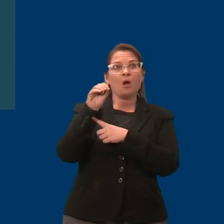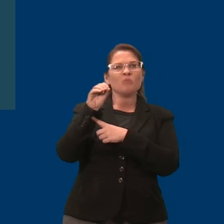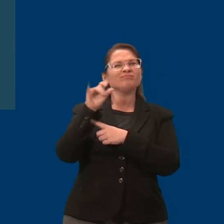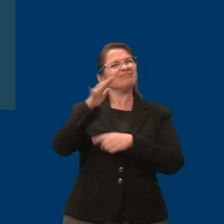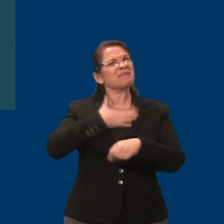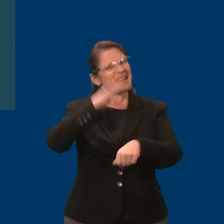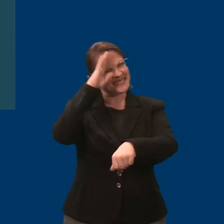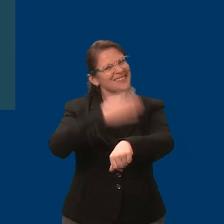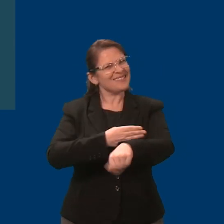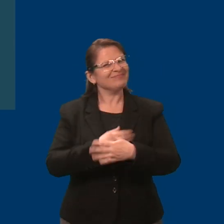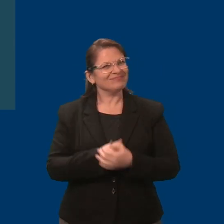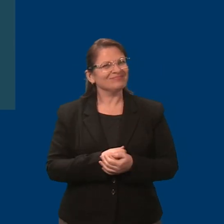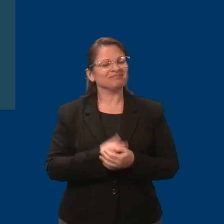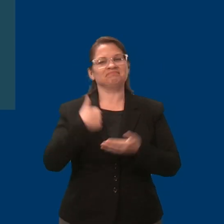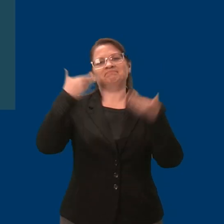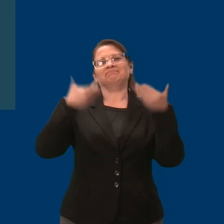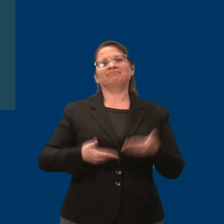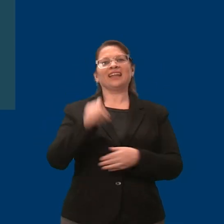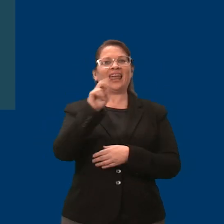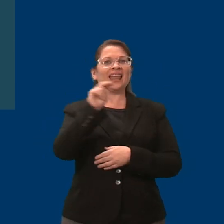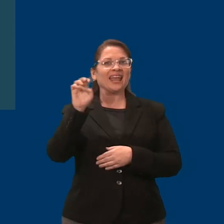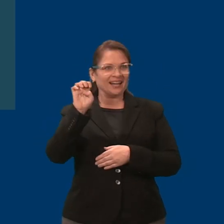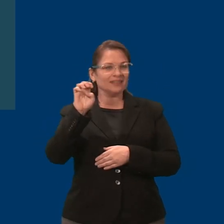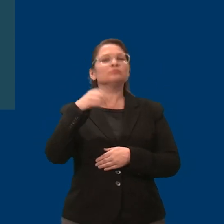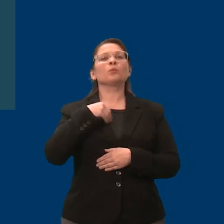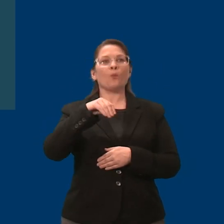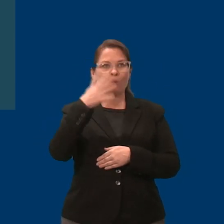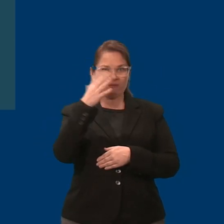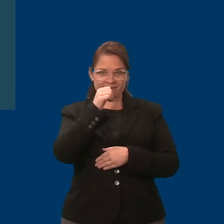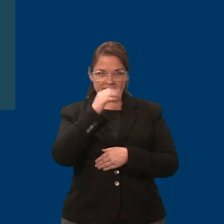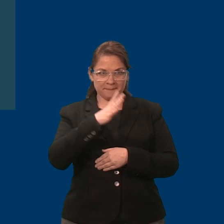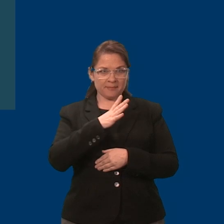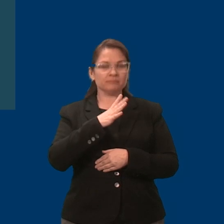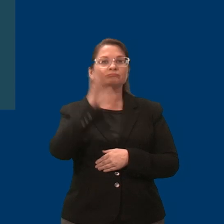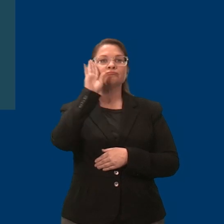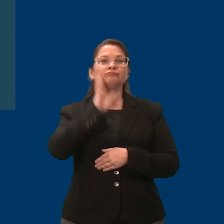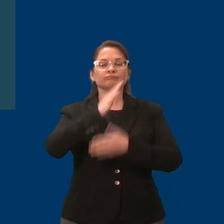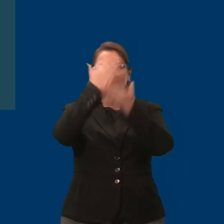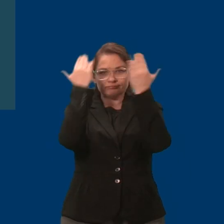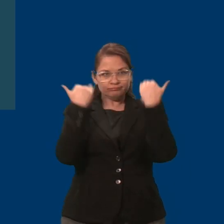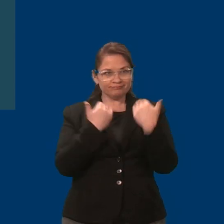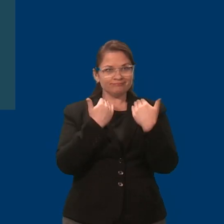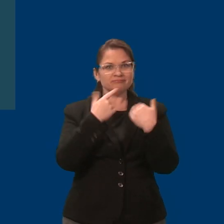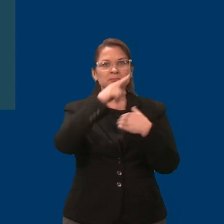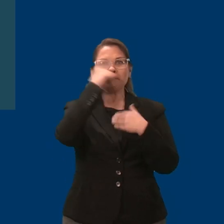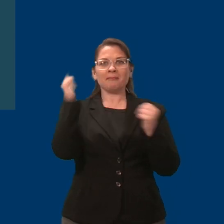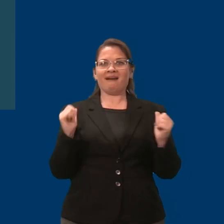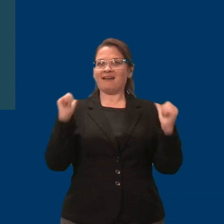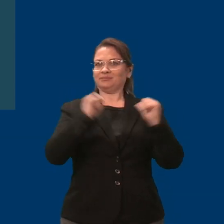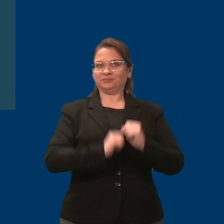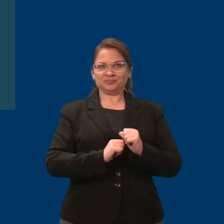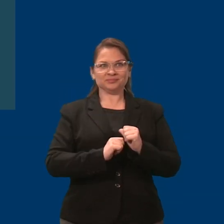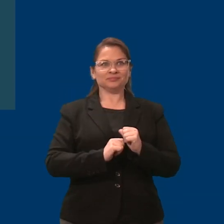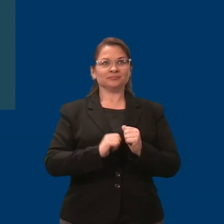I am a white female with brown hair, wearing a black sweater. Leo has a rare genetic disease called Pompe Disease.